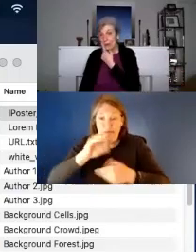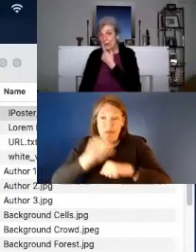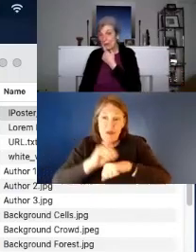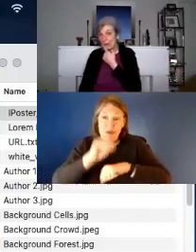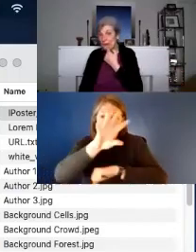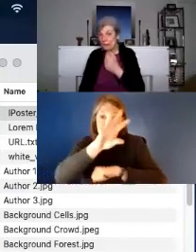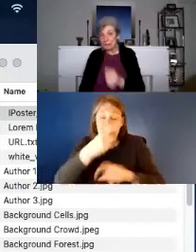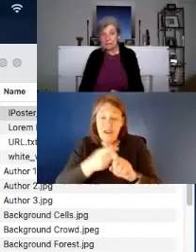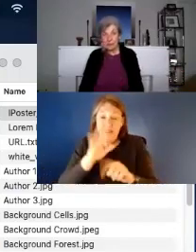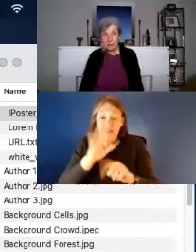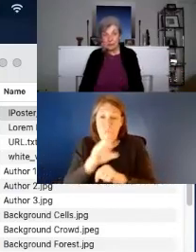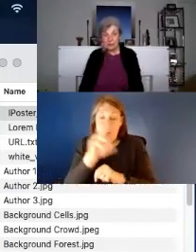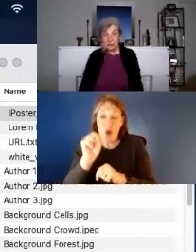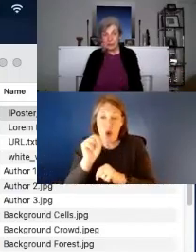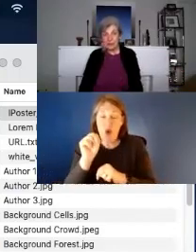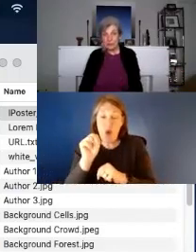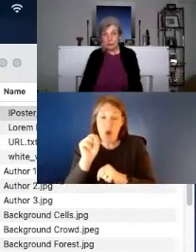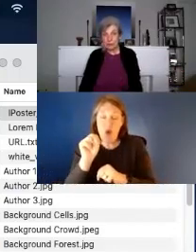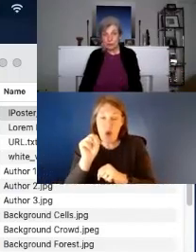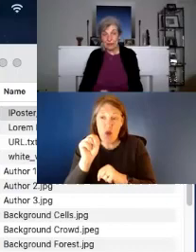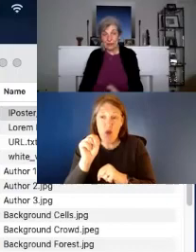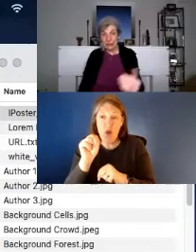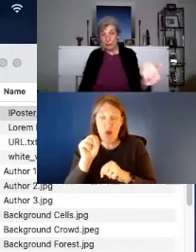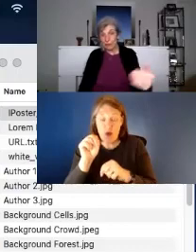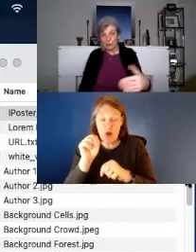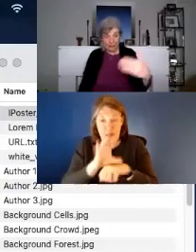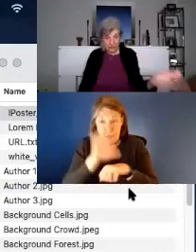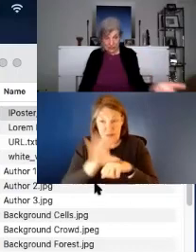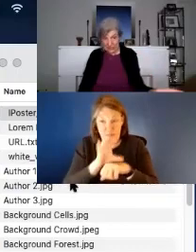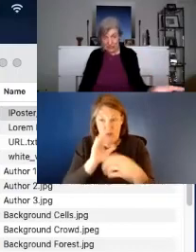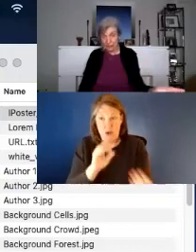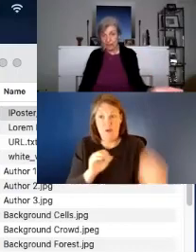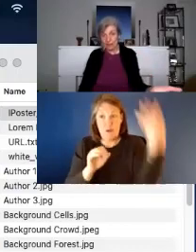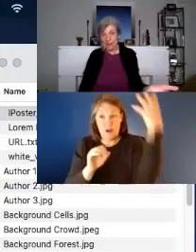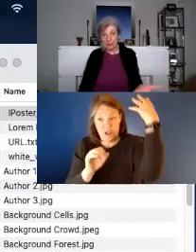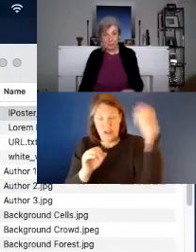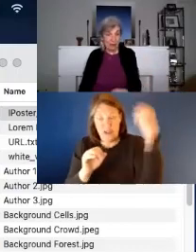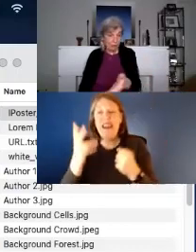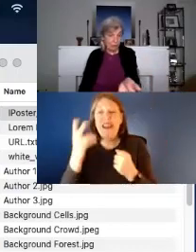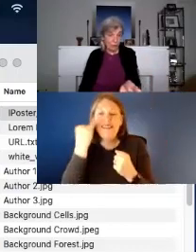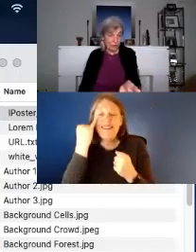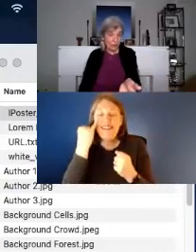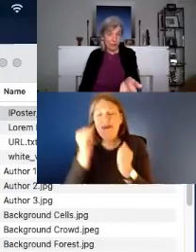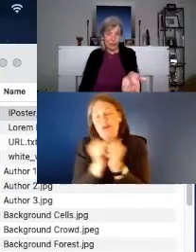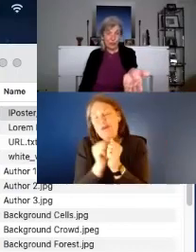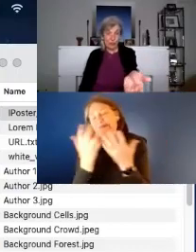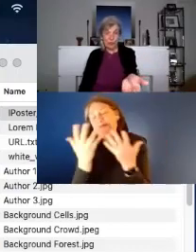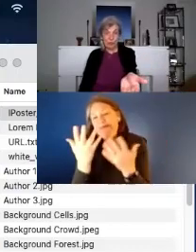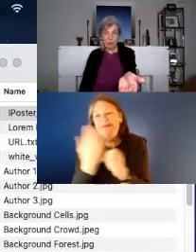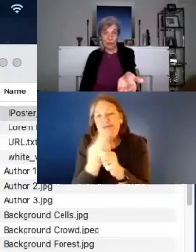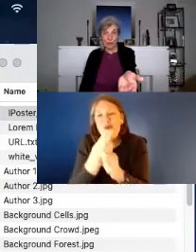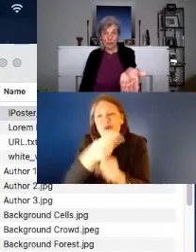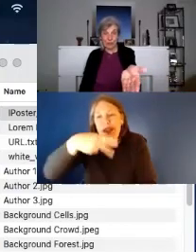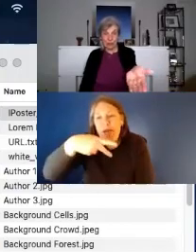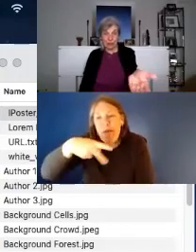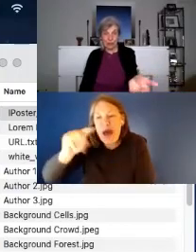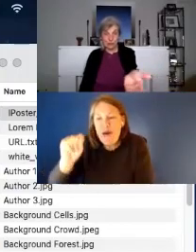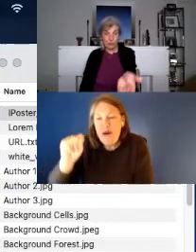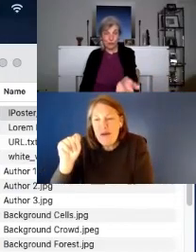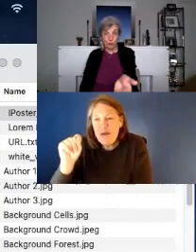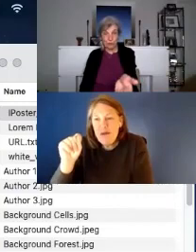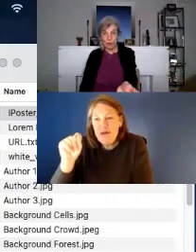computer, and let's say something like a PowerPoint, you would put it on the toolbar